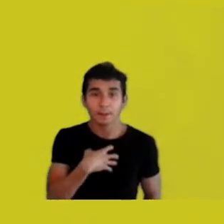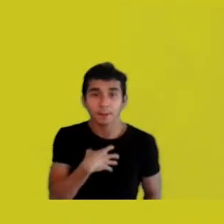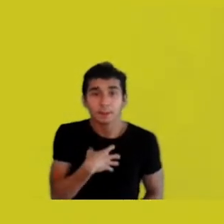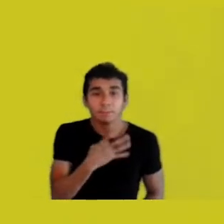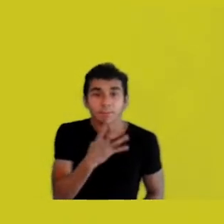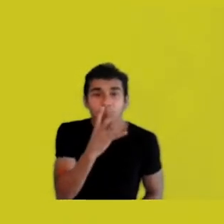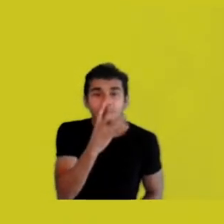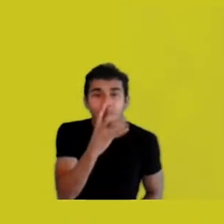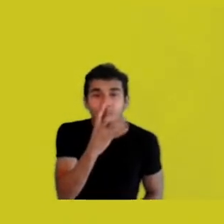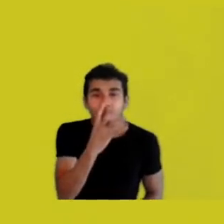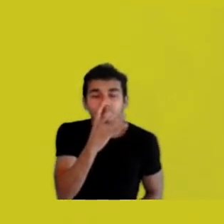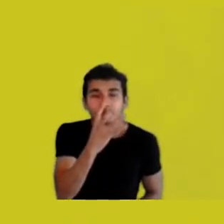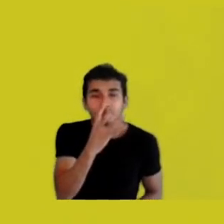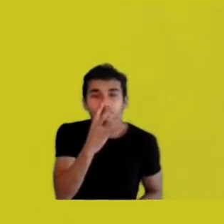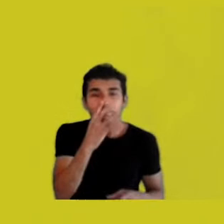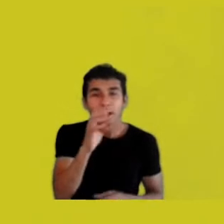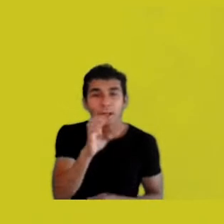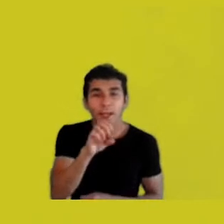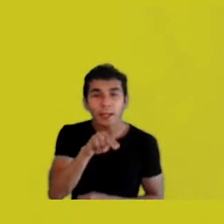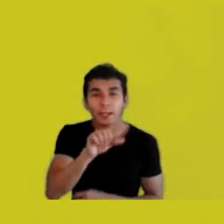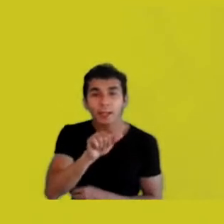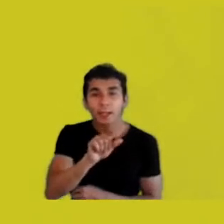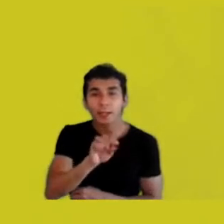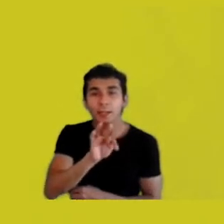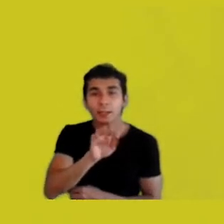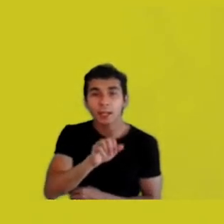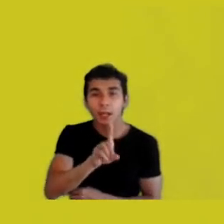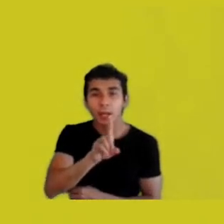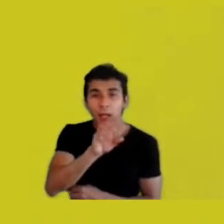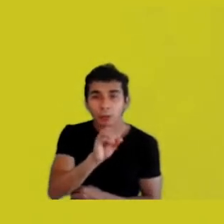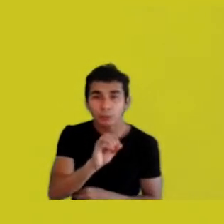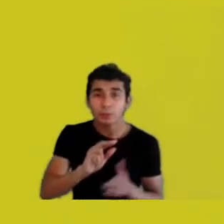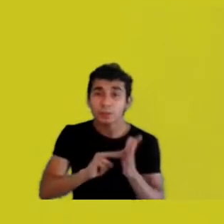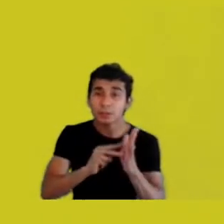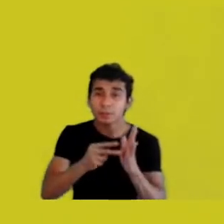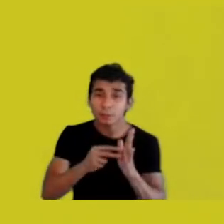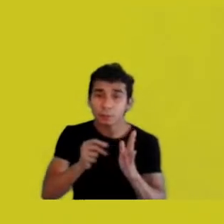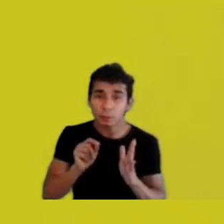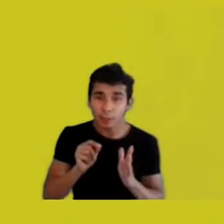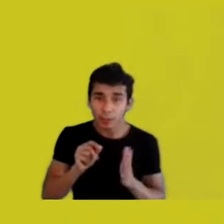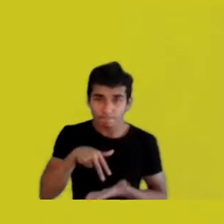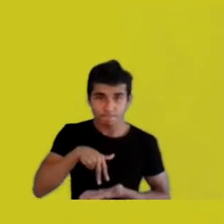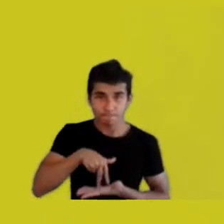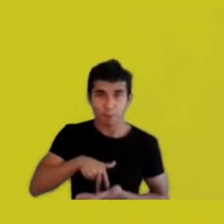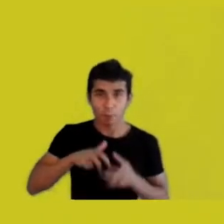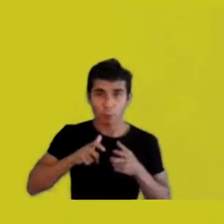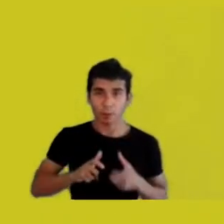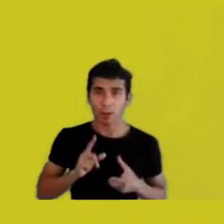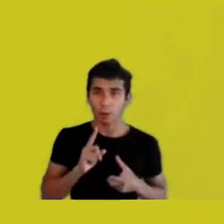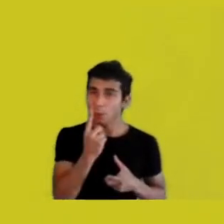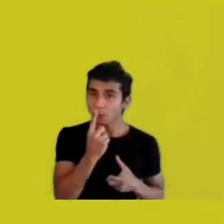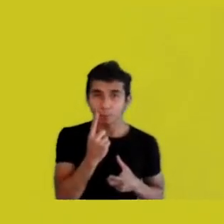Being in one place and another, and, like I’m always fond of saying,